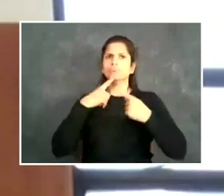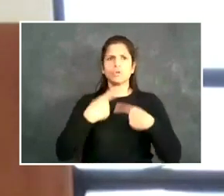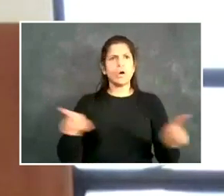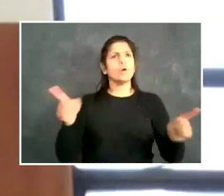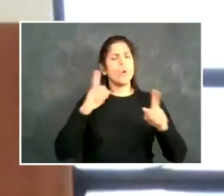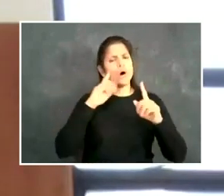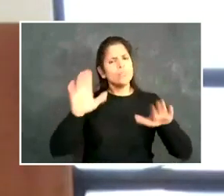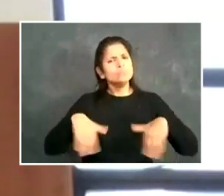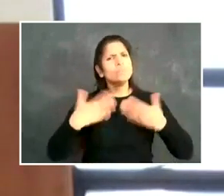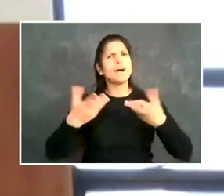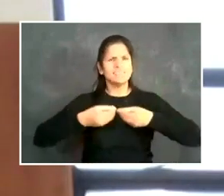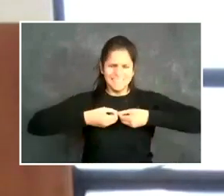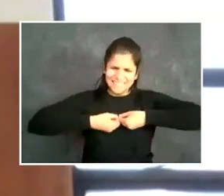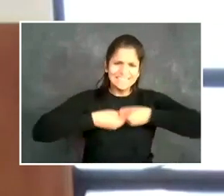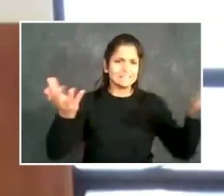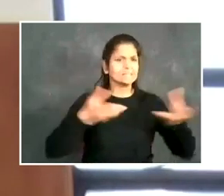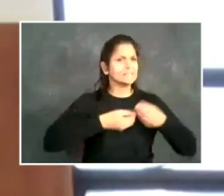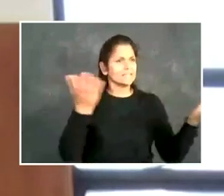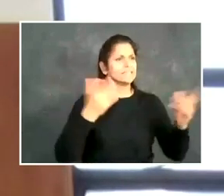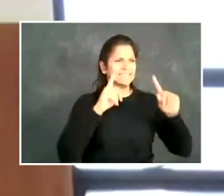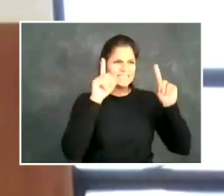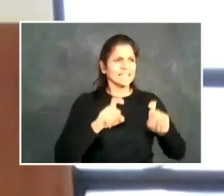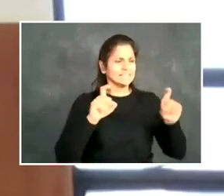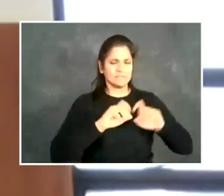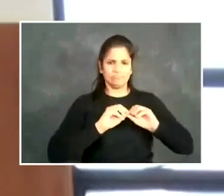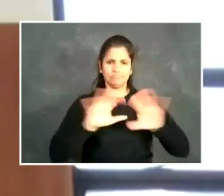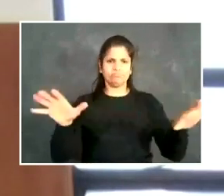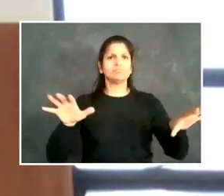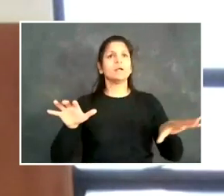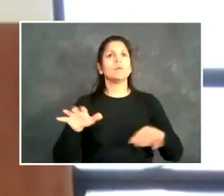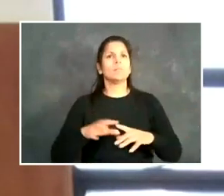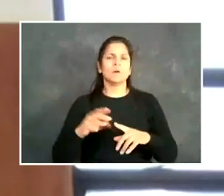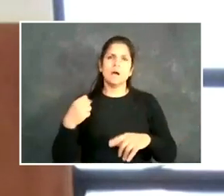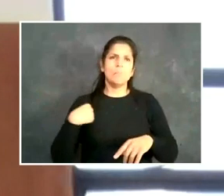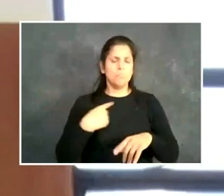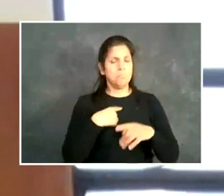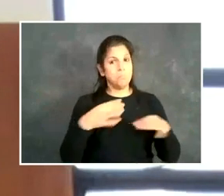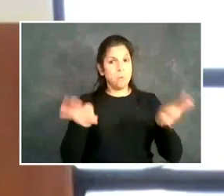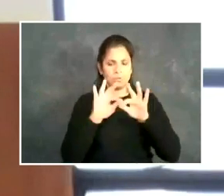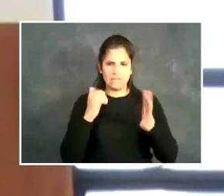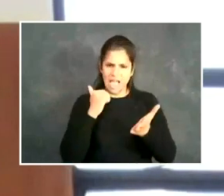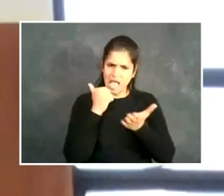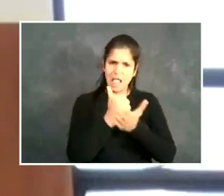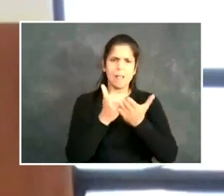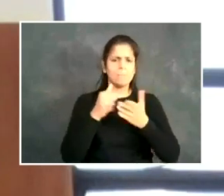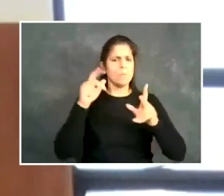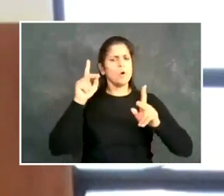WITH HEALTH AND HOSPITALS WITH THE MAYOR'S ADMINISTRATION.